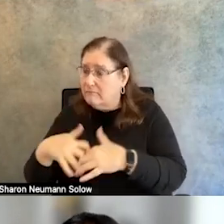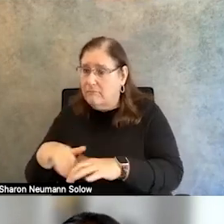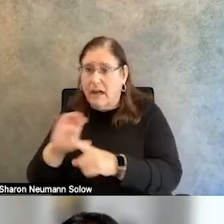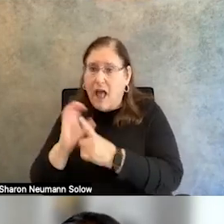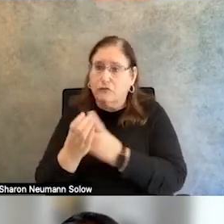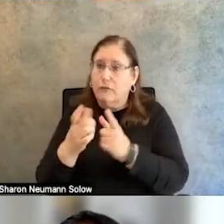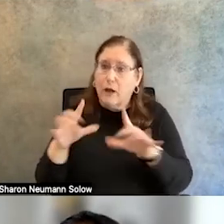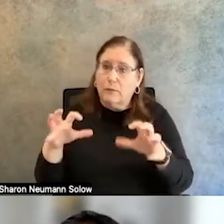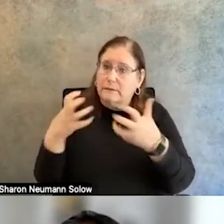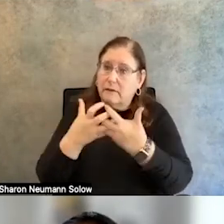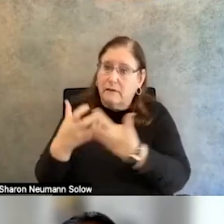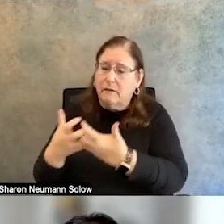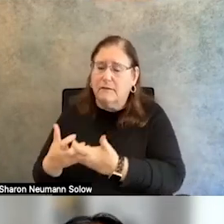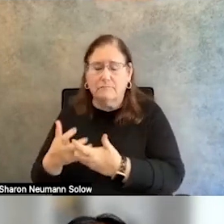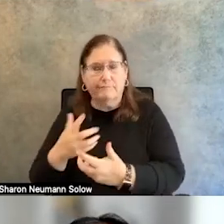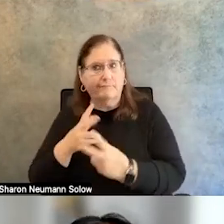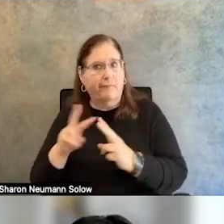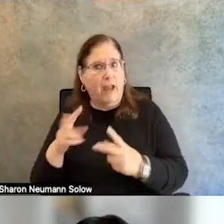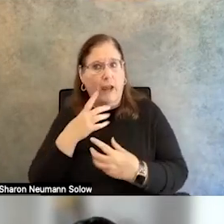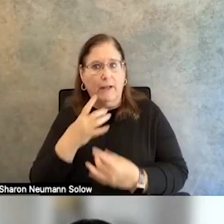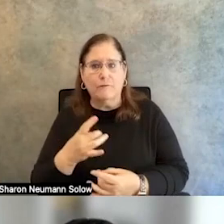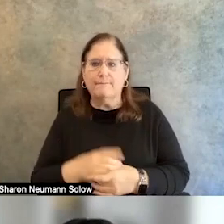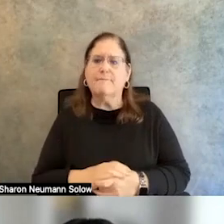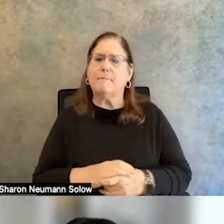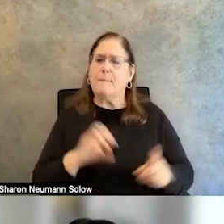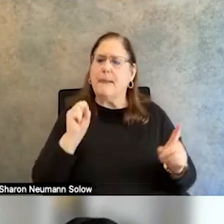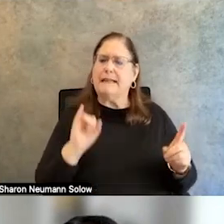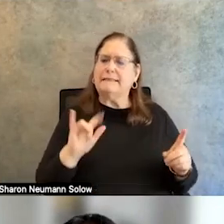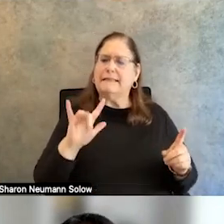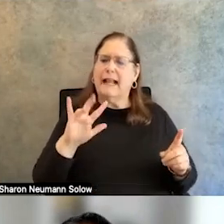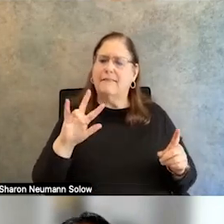Yeah, yeah, it's so current right now,